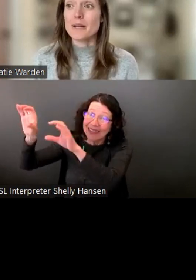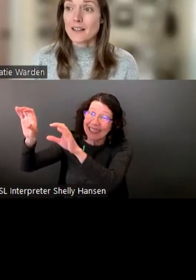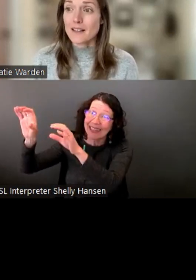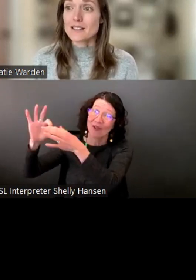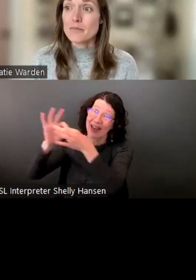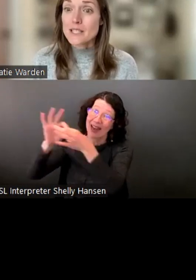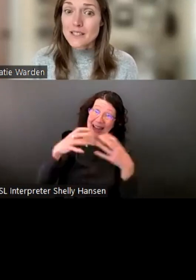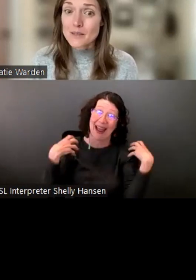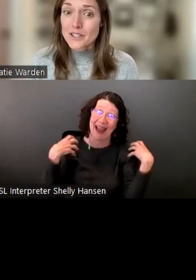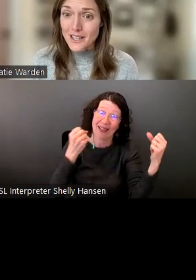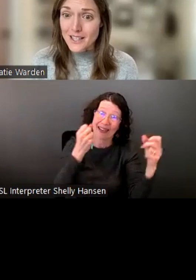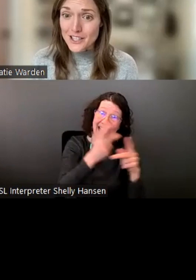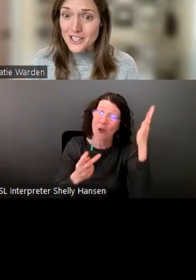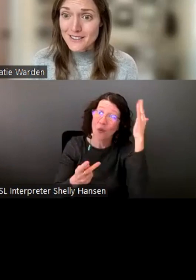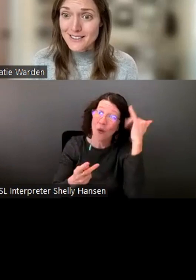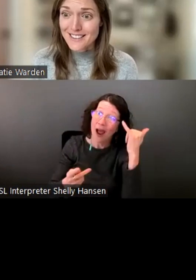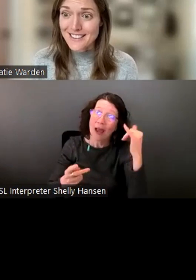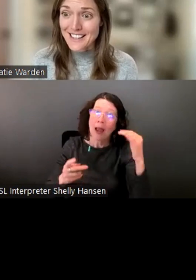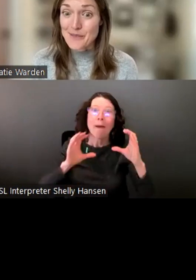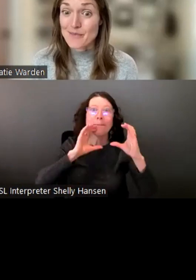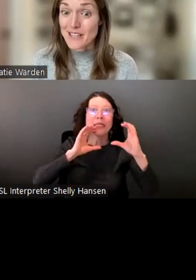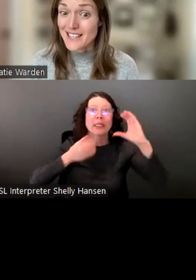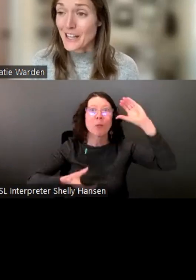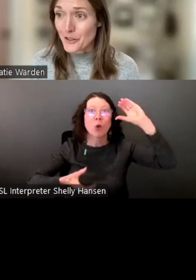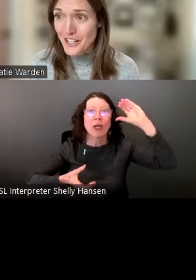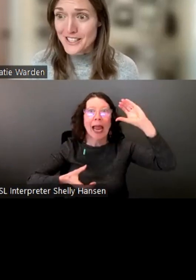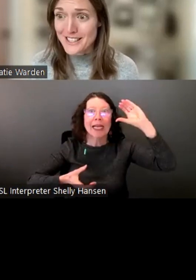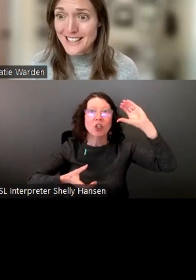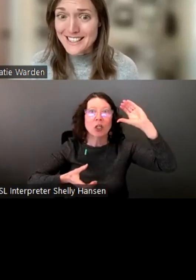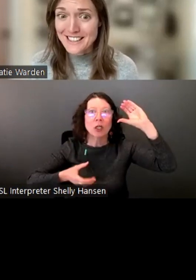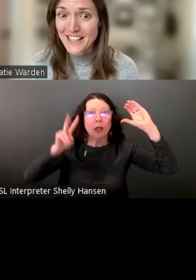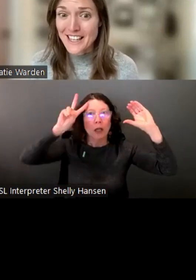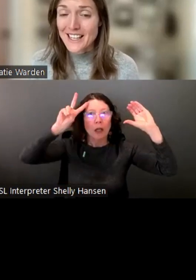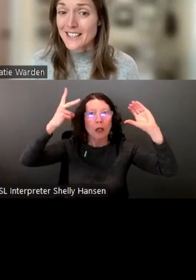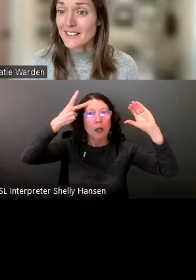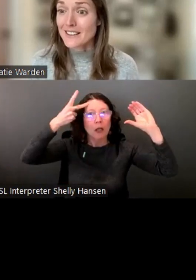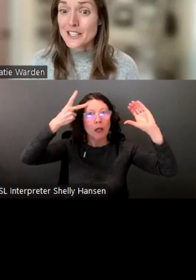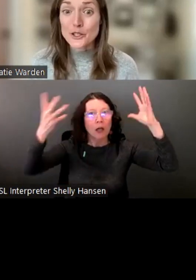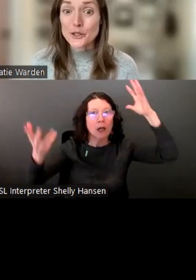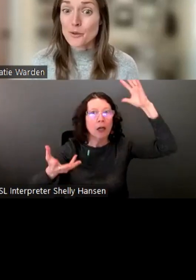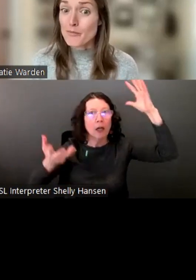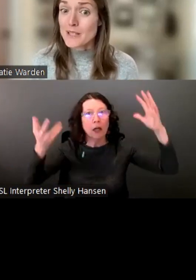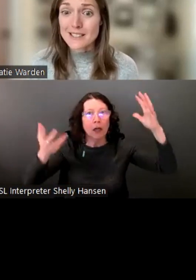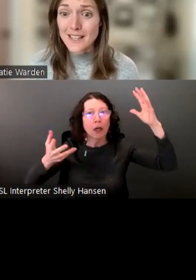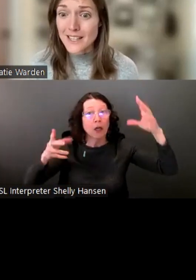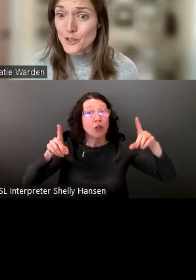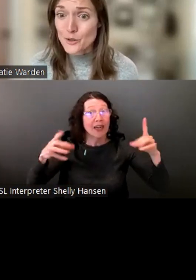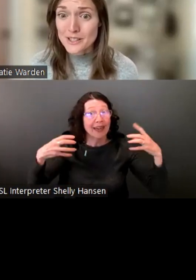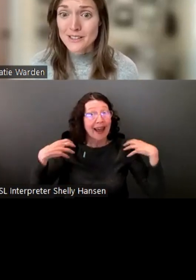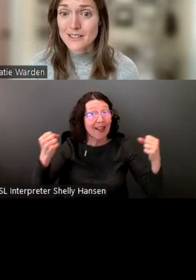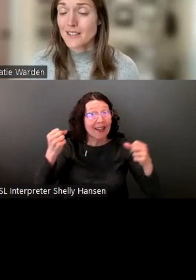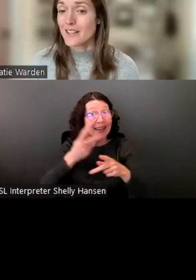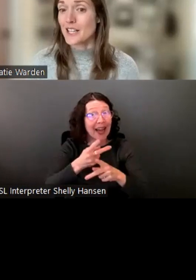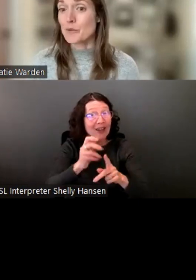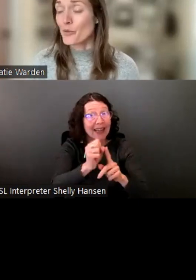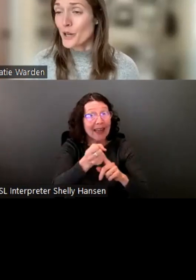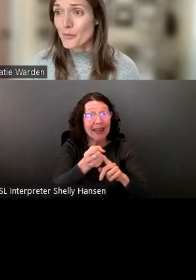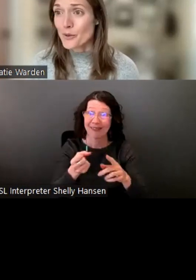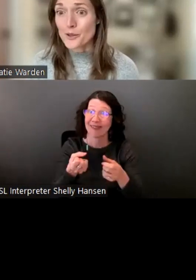Because miscommunication in a healthcare setting can lead to misdiagnosis, improper,